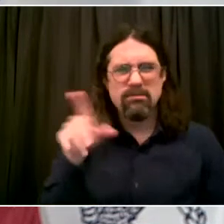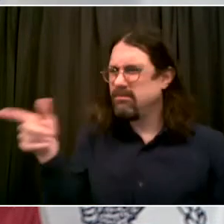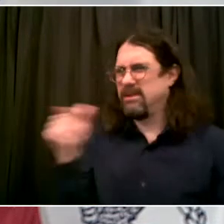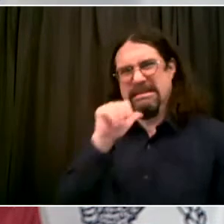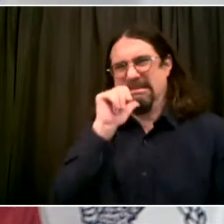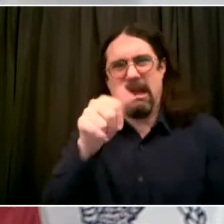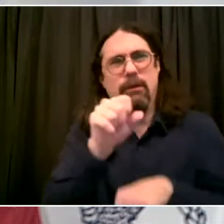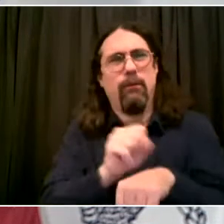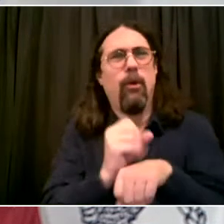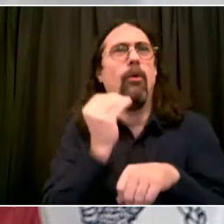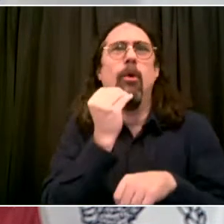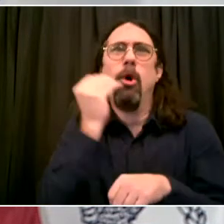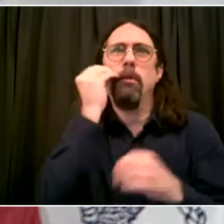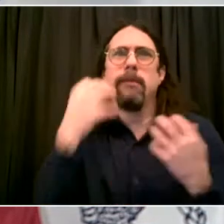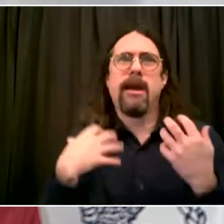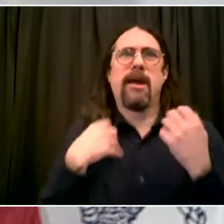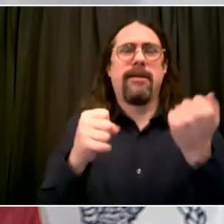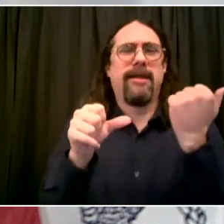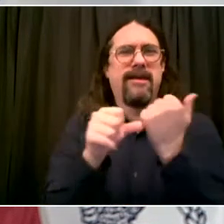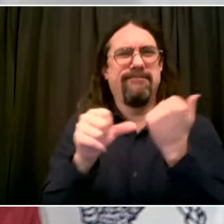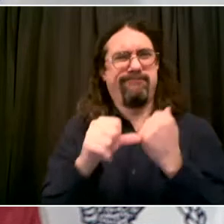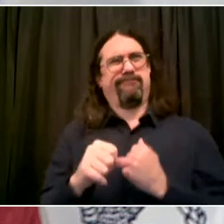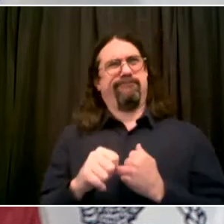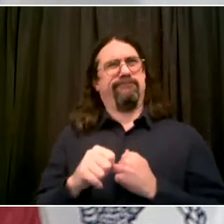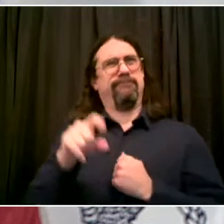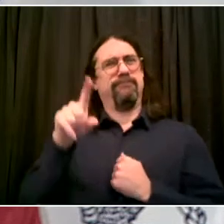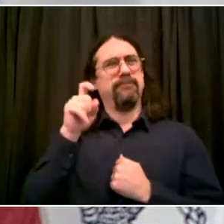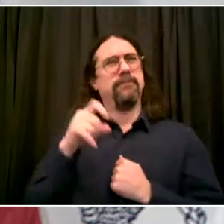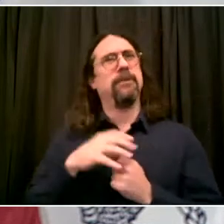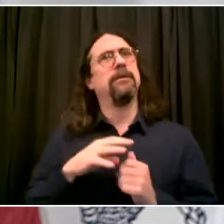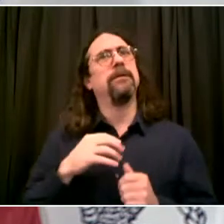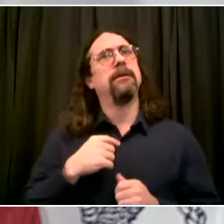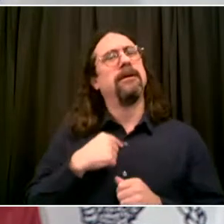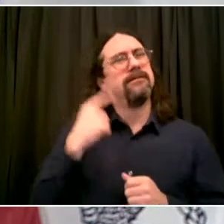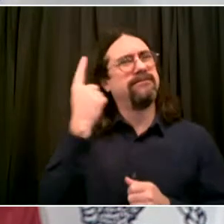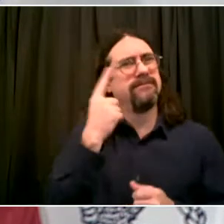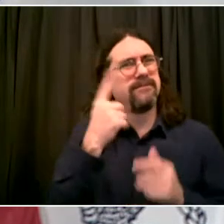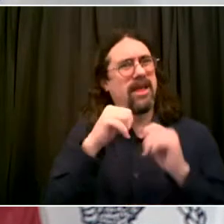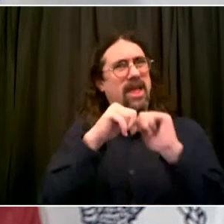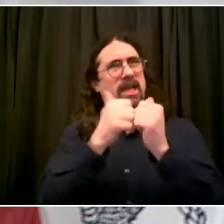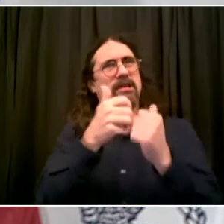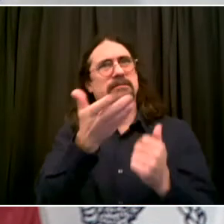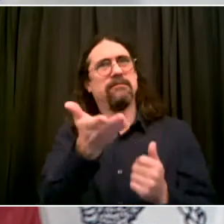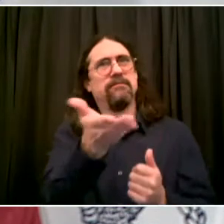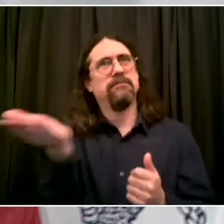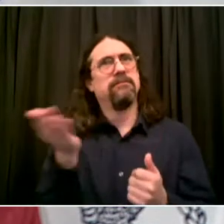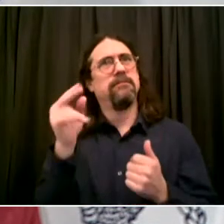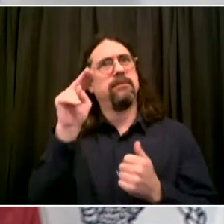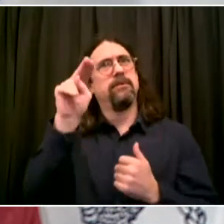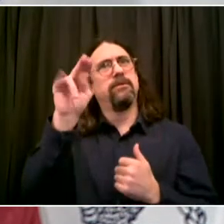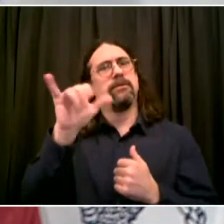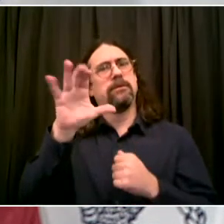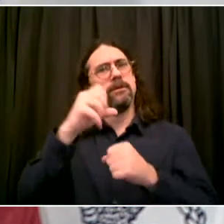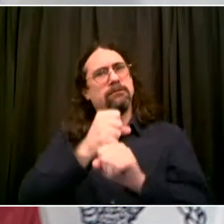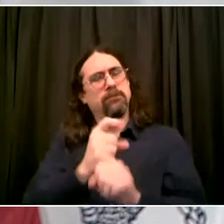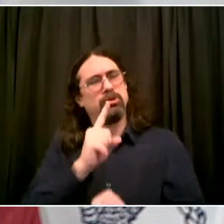HOME HEALTH AIDES AND SO I WONDERED IF THERE'S ANY Y KIND OF FOLLOW-UP THE CITY IS DOING OR ANYTHING THE